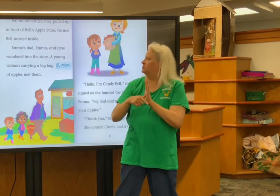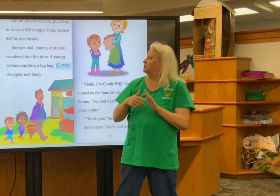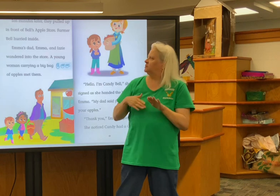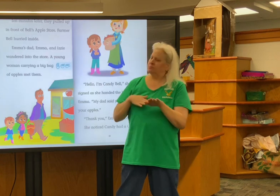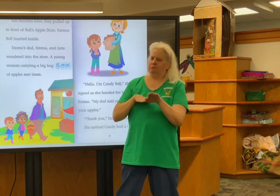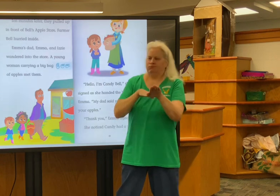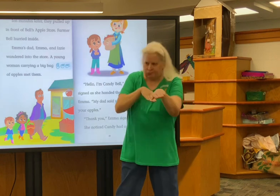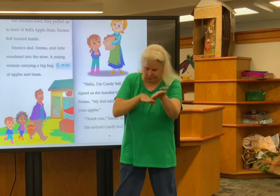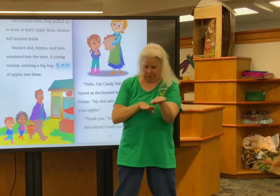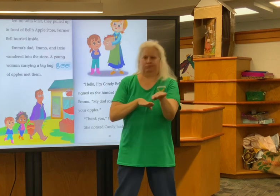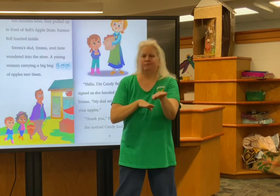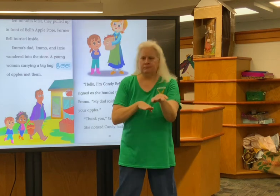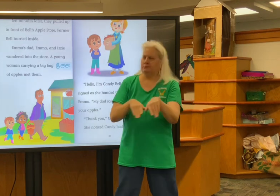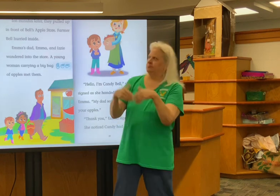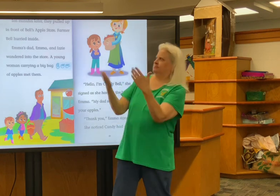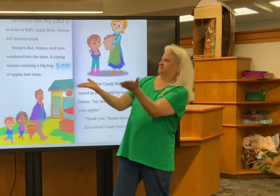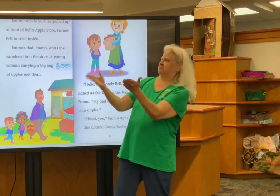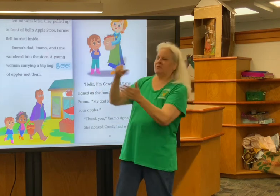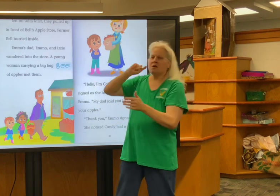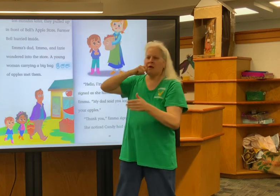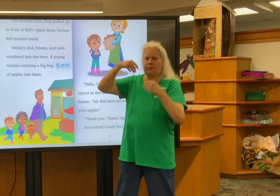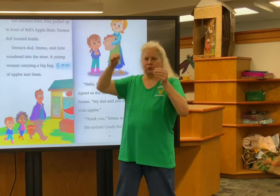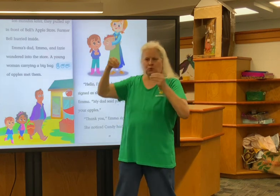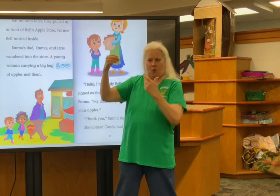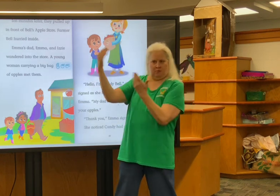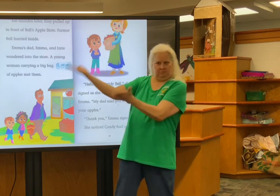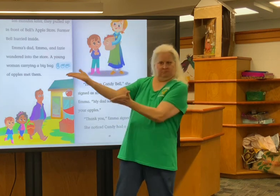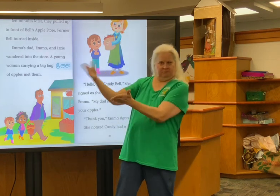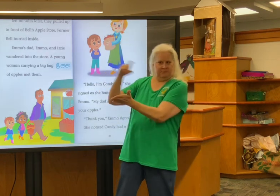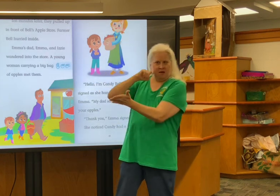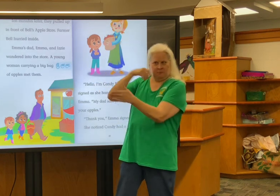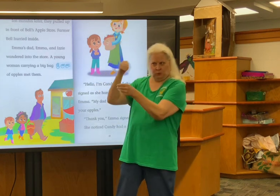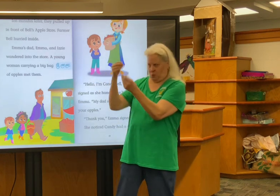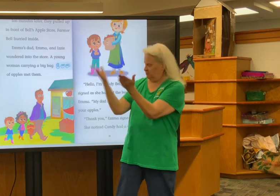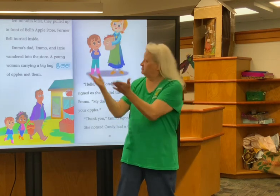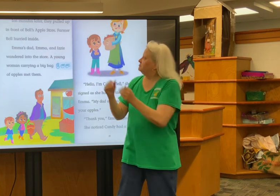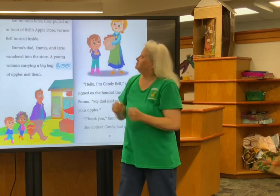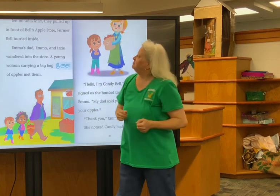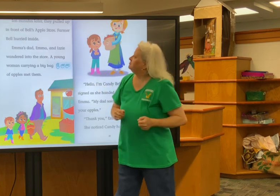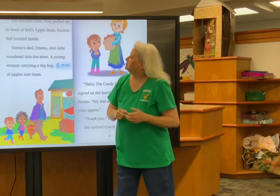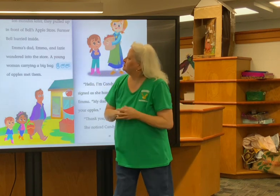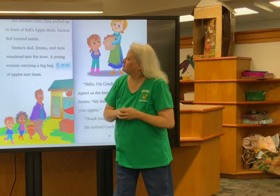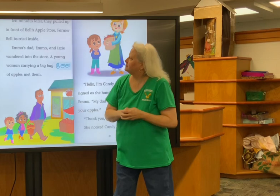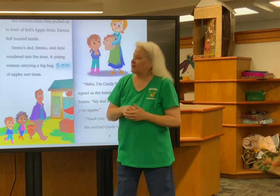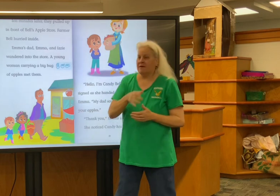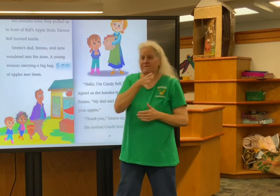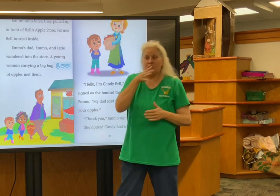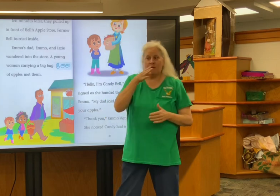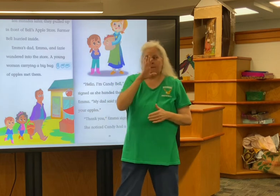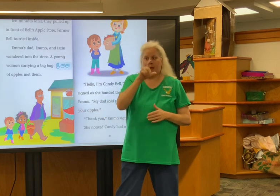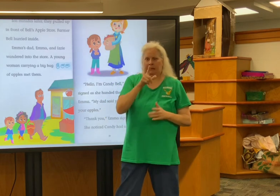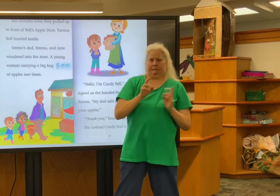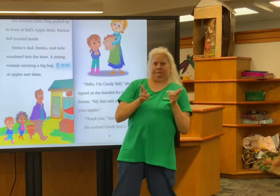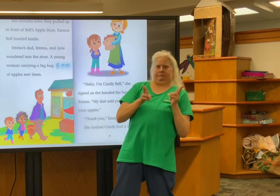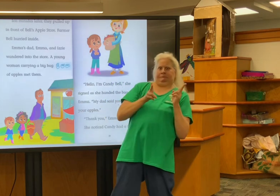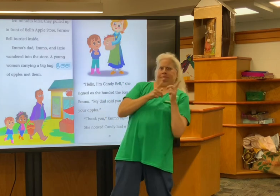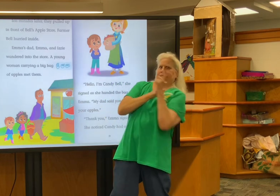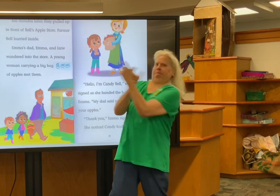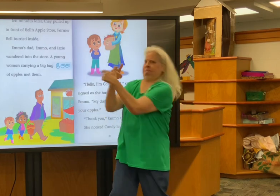Ten minutes later, they pulled up in front of Bell's Apple Store.